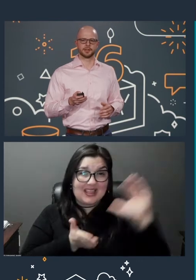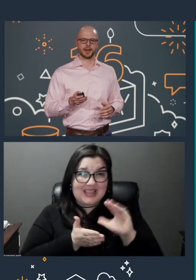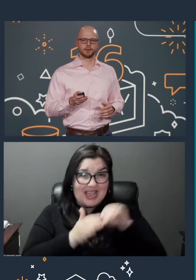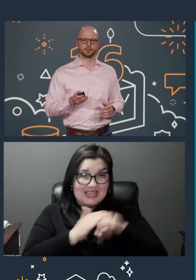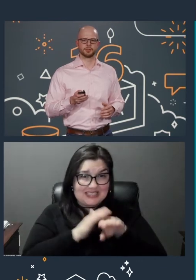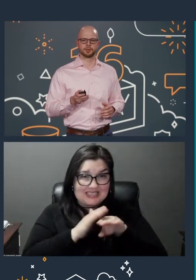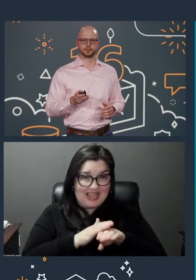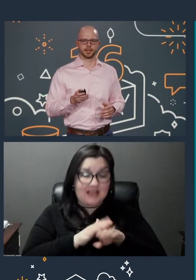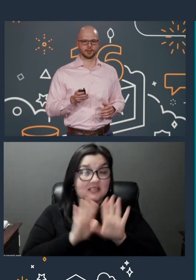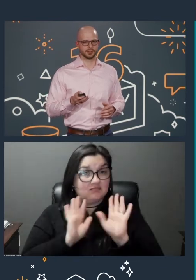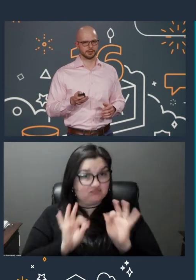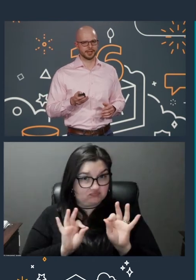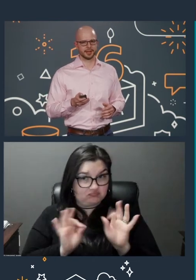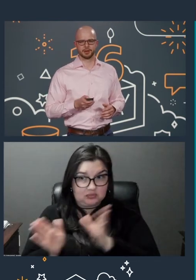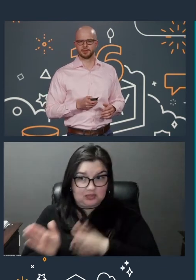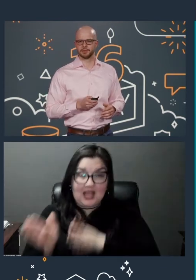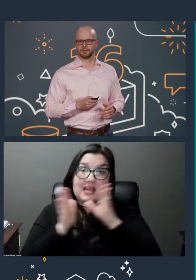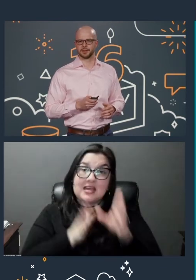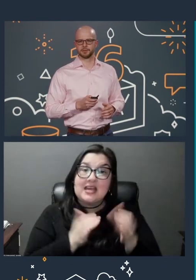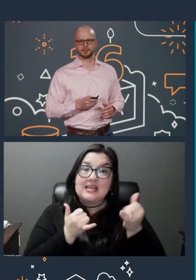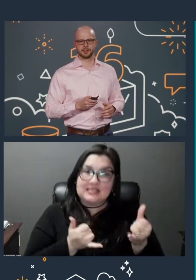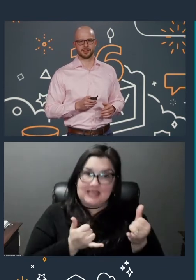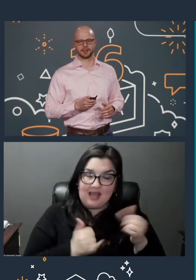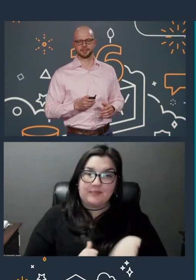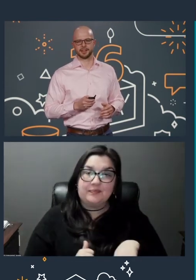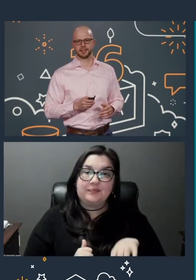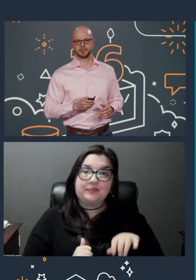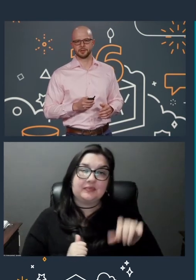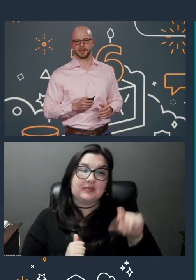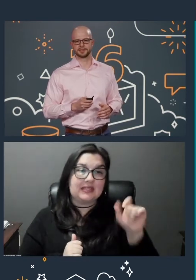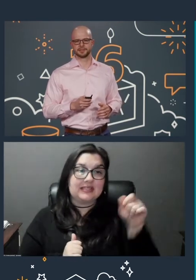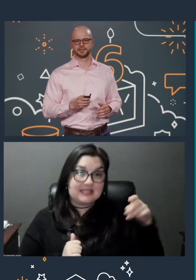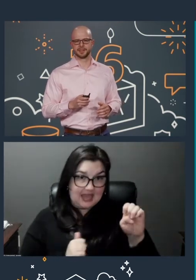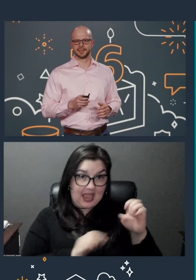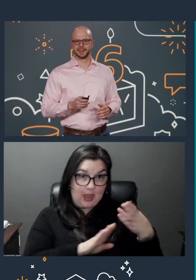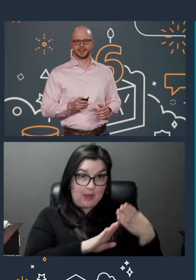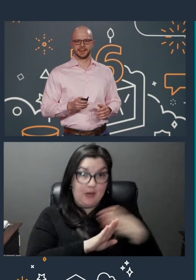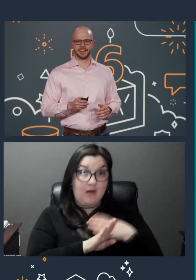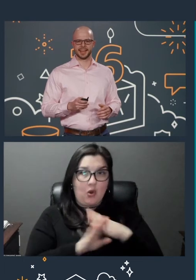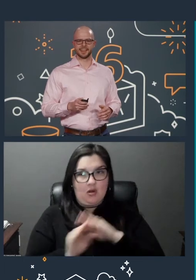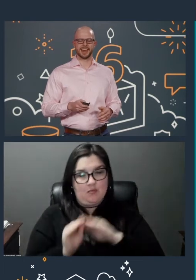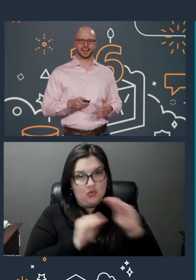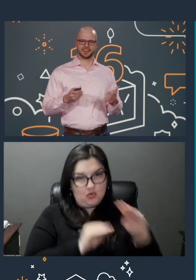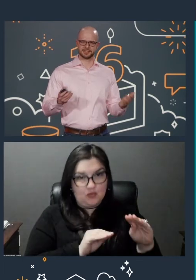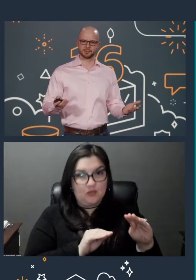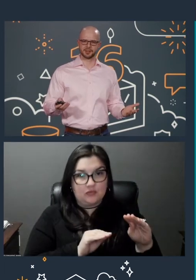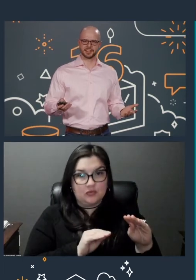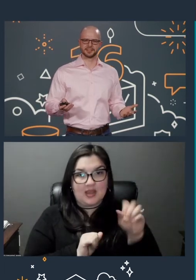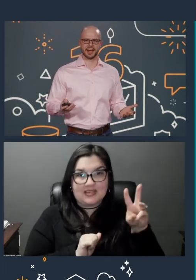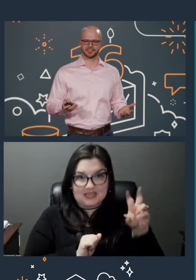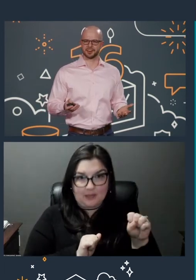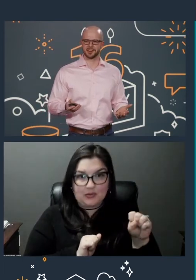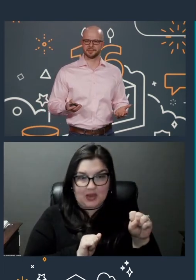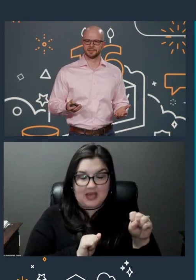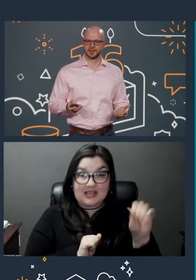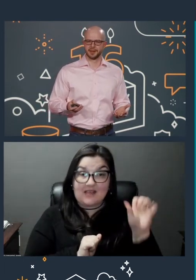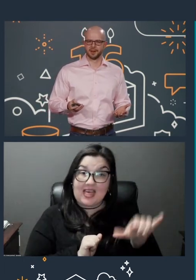that was using LTO tape before they moved their archives to AWS. And that customer is NASCAR,